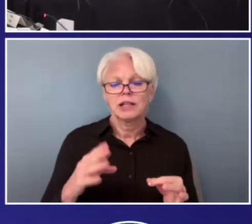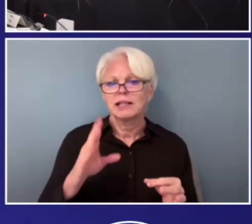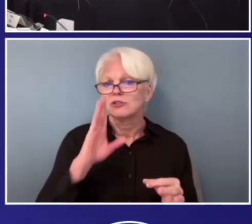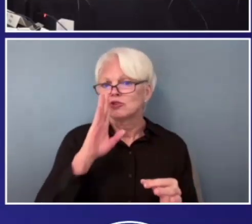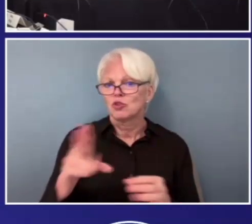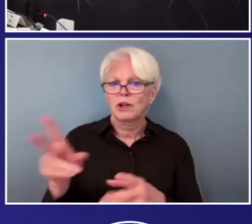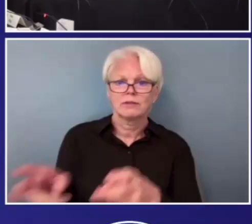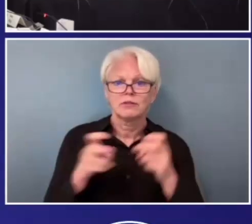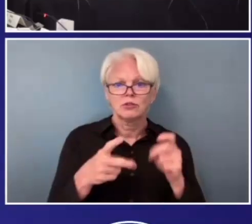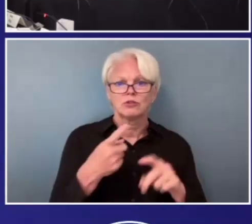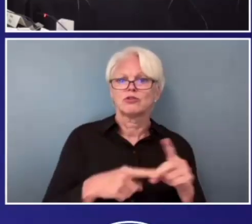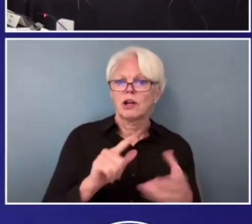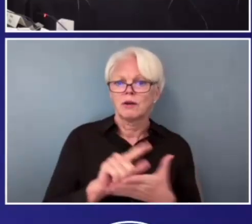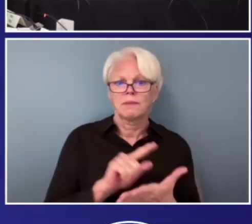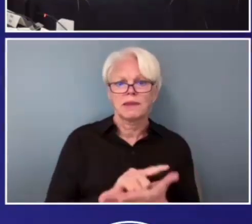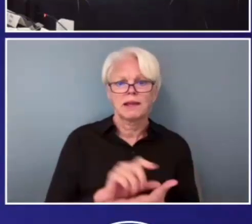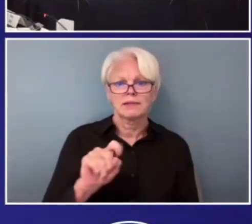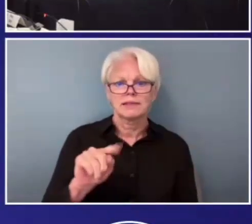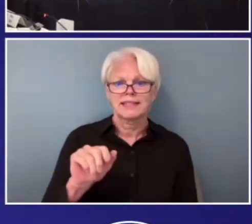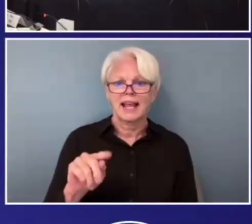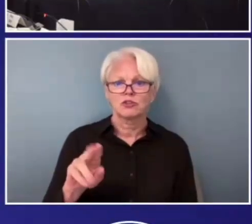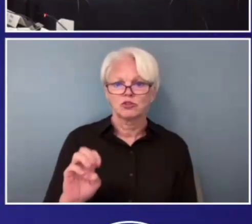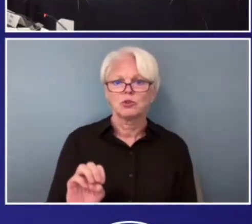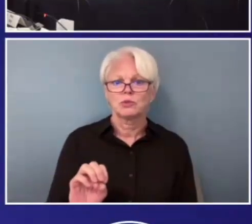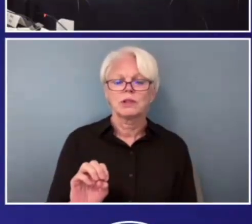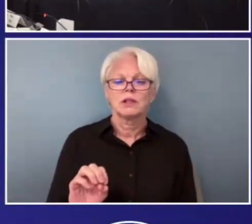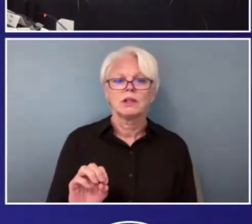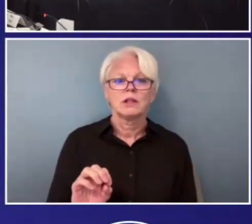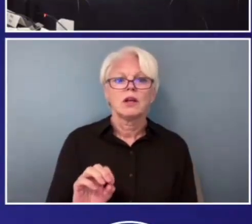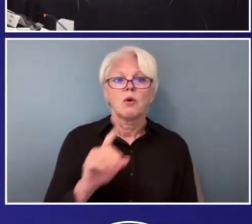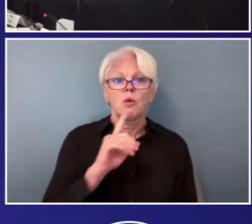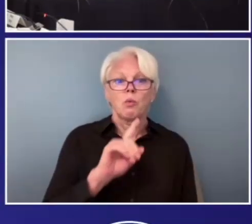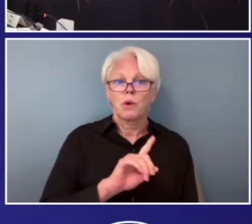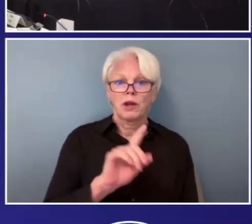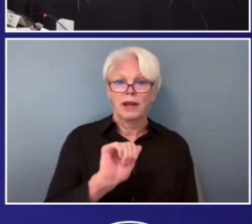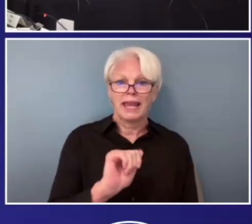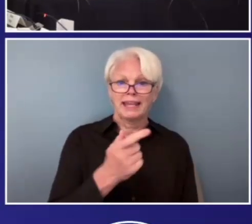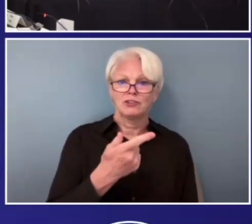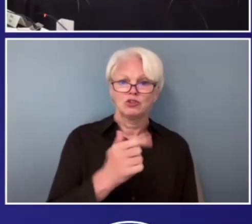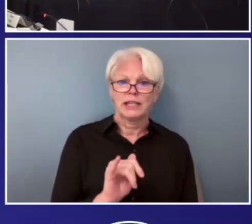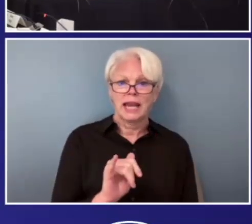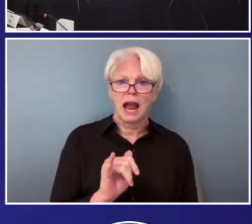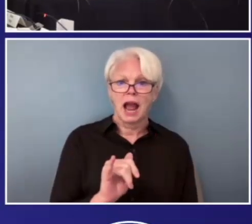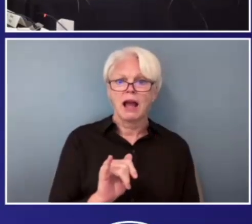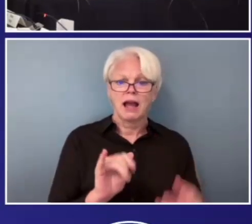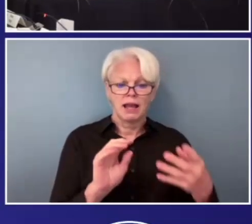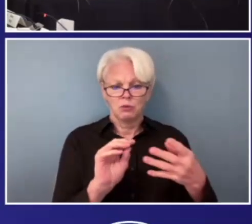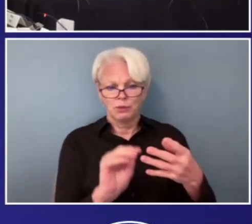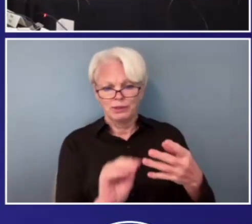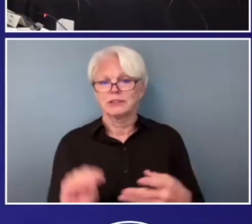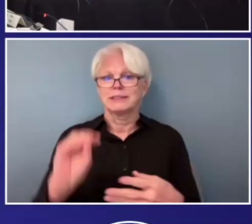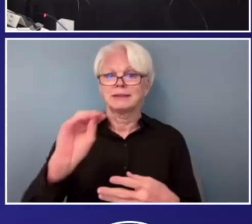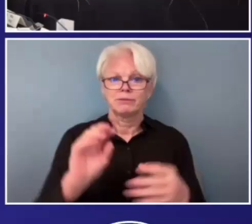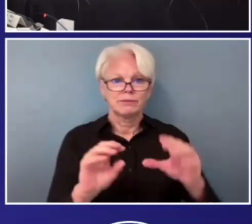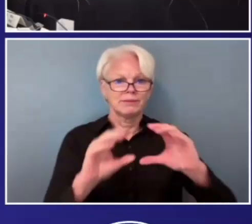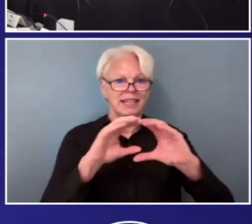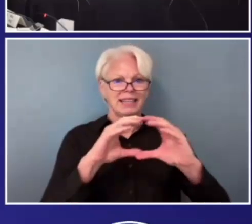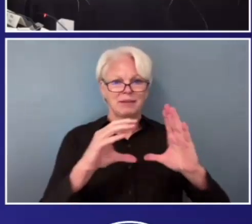the only thing we did was move where adjusted gross income is in the statutory